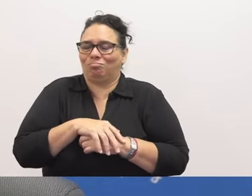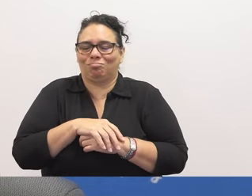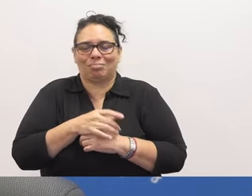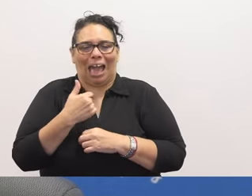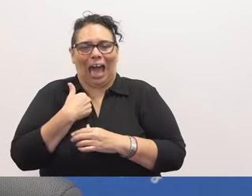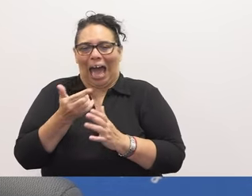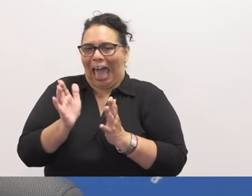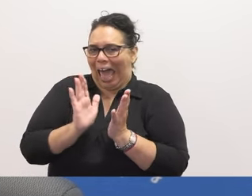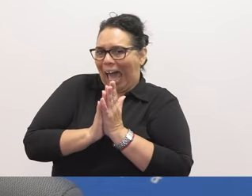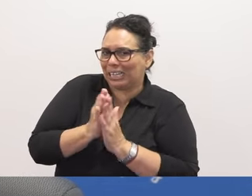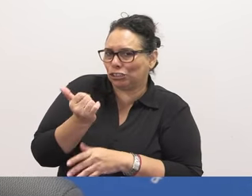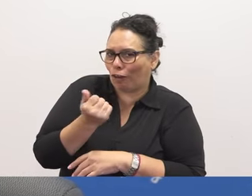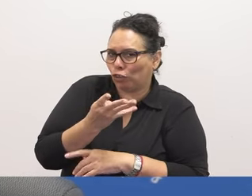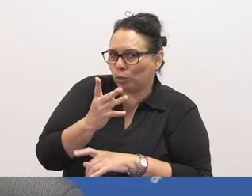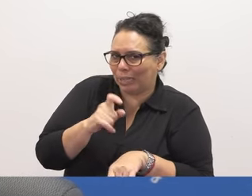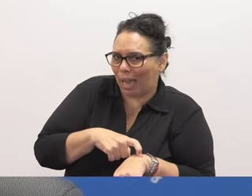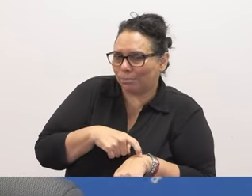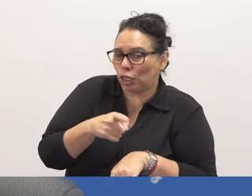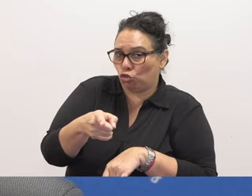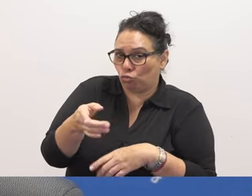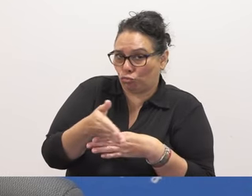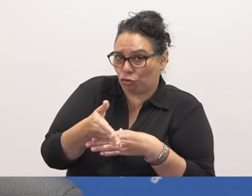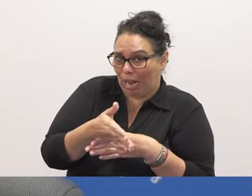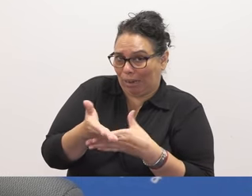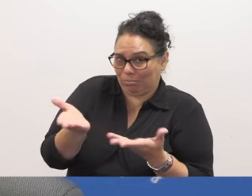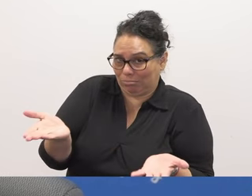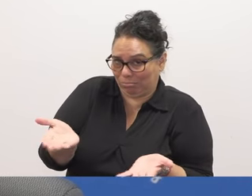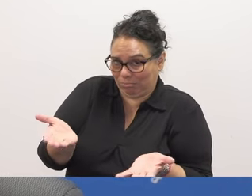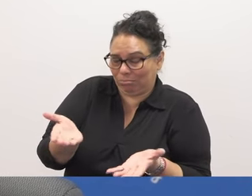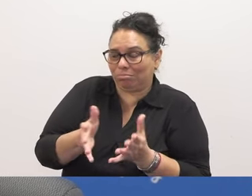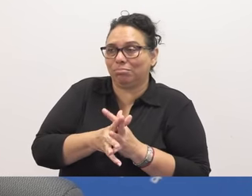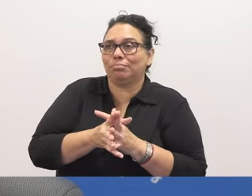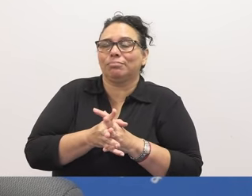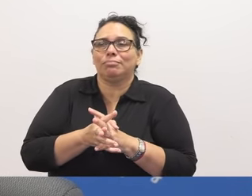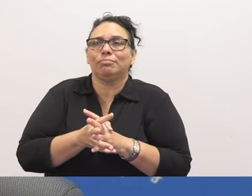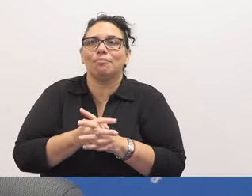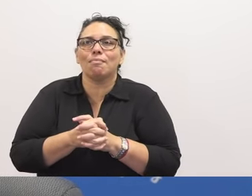and you shared with us here, it's impact requires support.